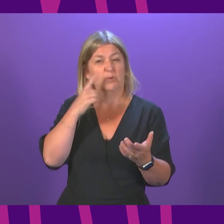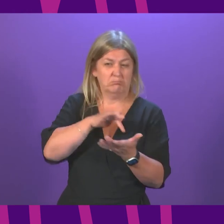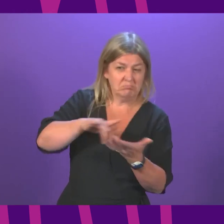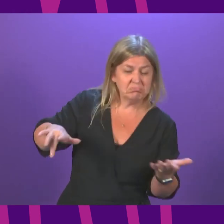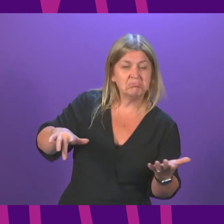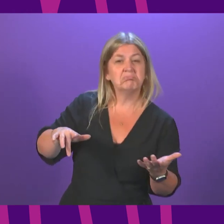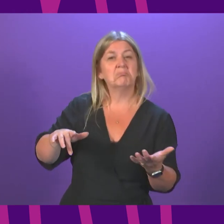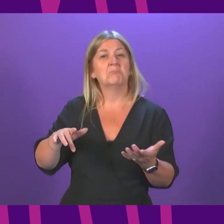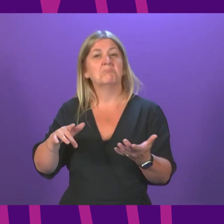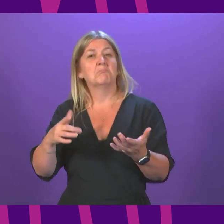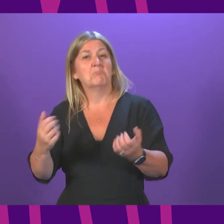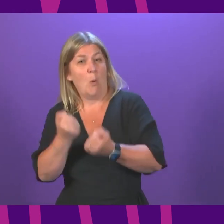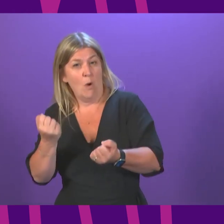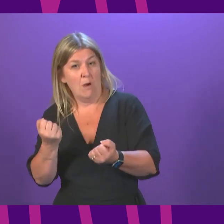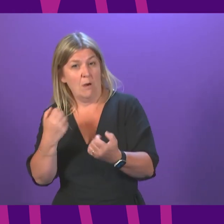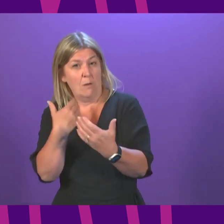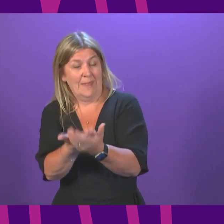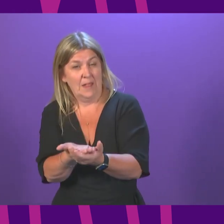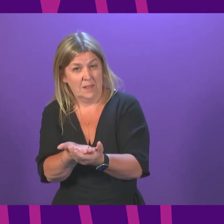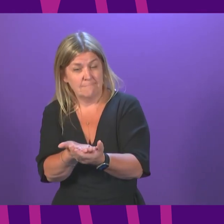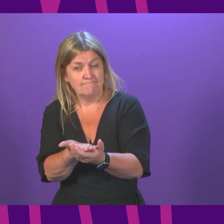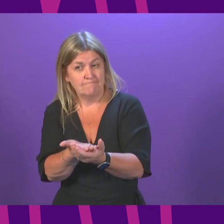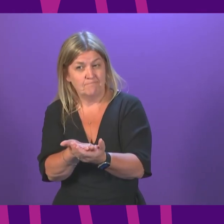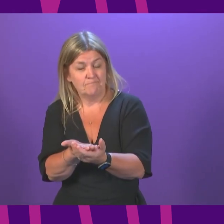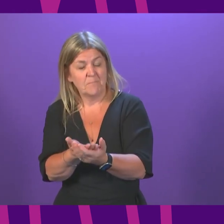point about Texas Instruments being an example of a company that might somehow have been